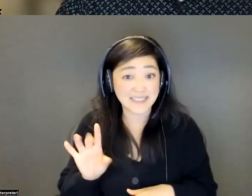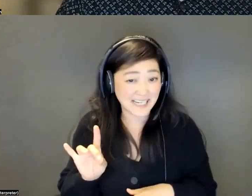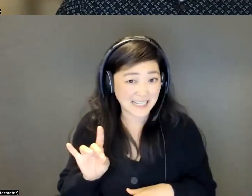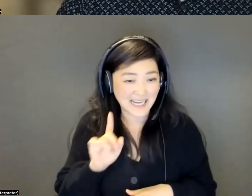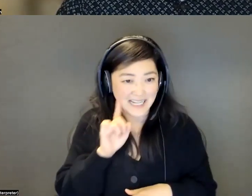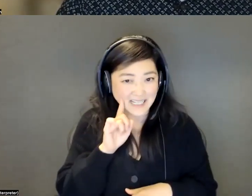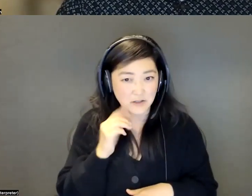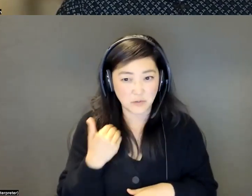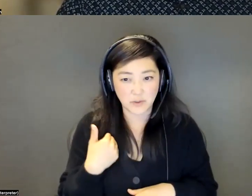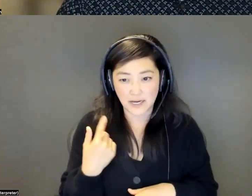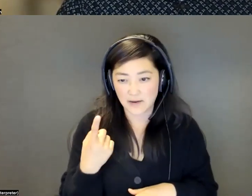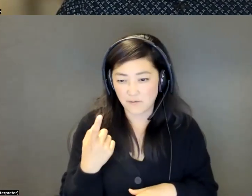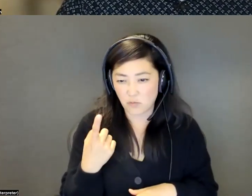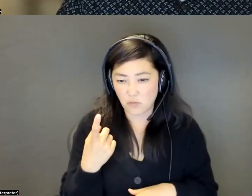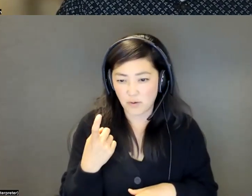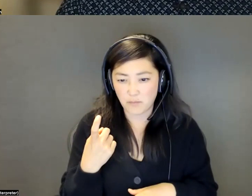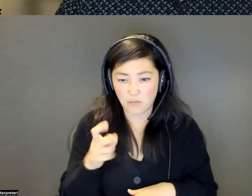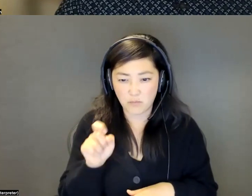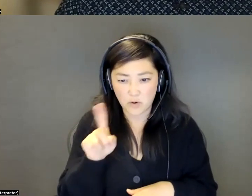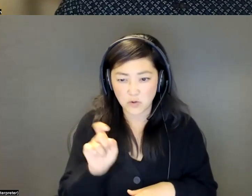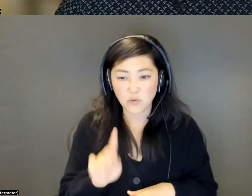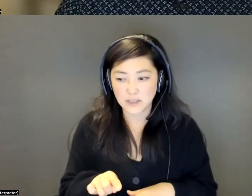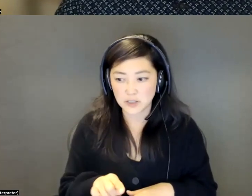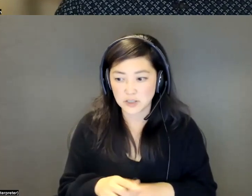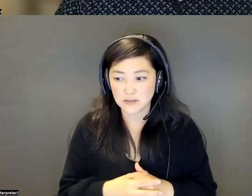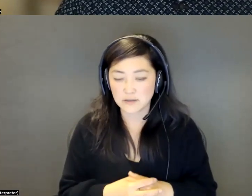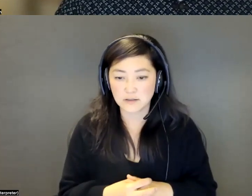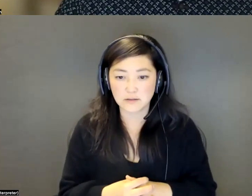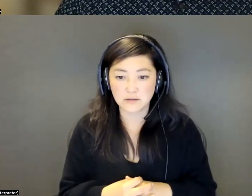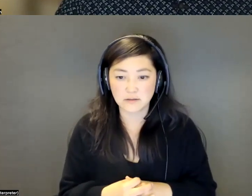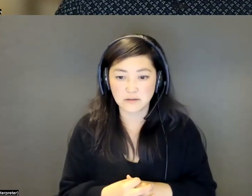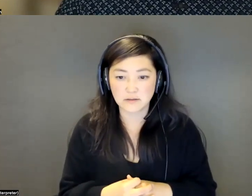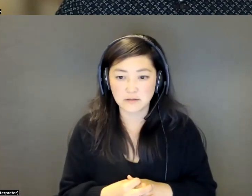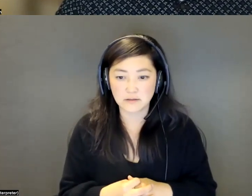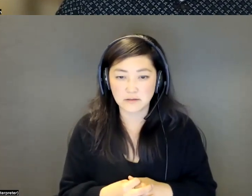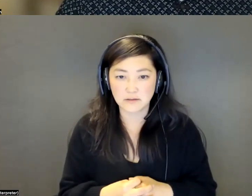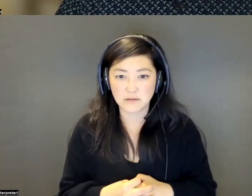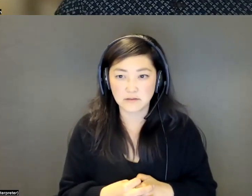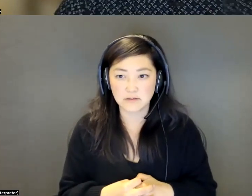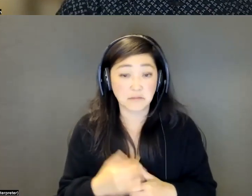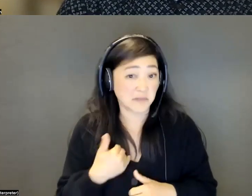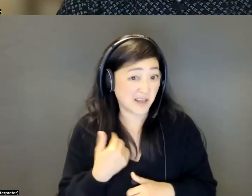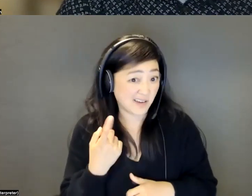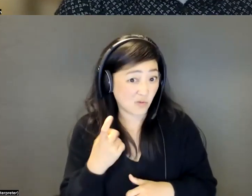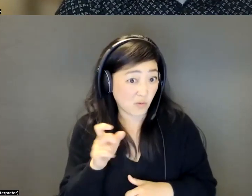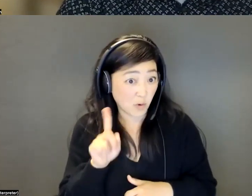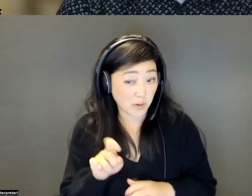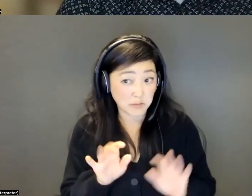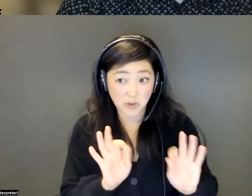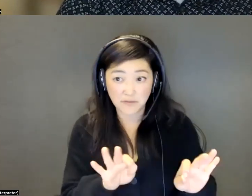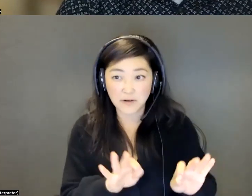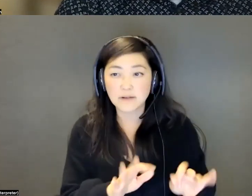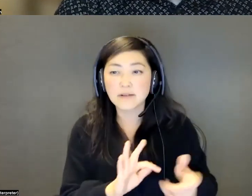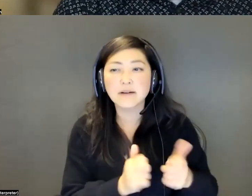time for one more question. And I have one more question. So, how would you explain why